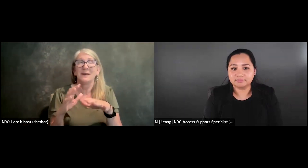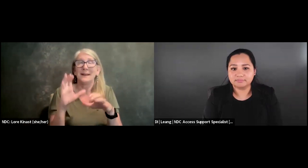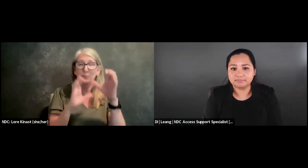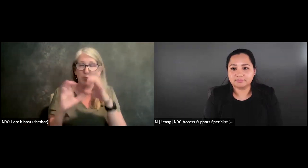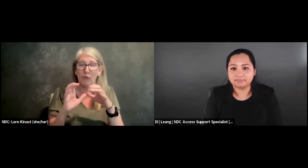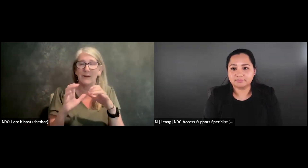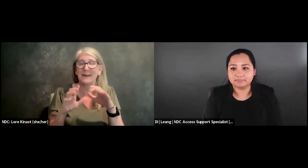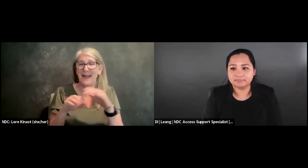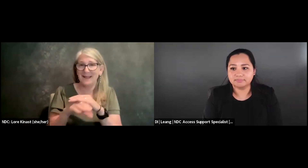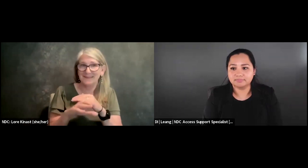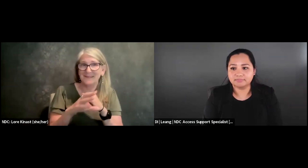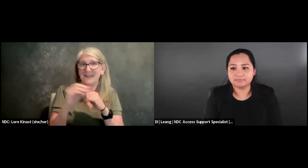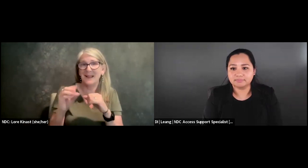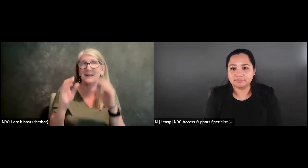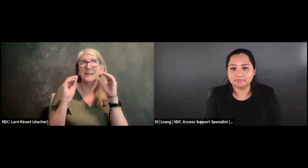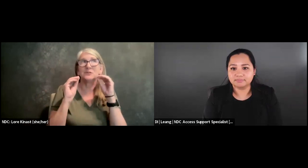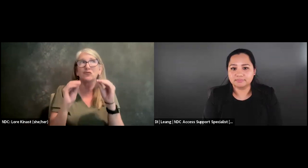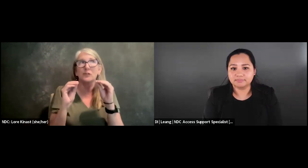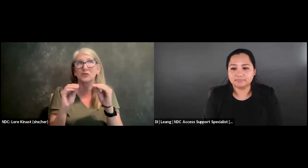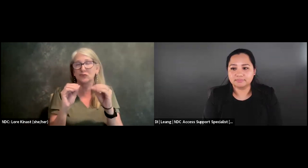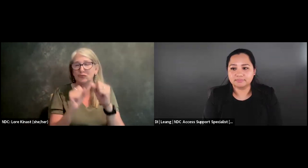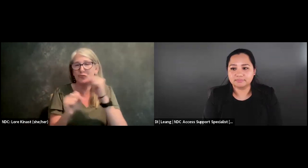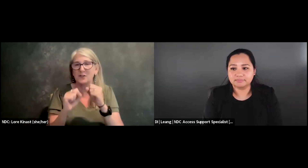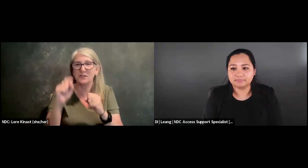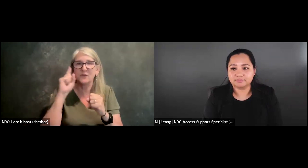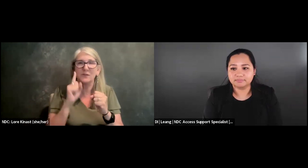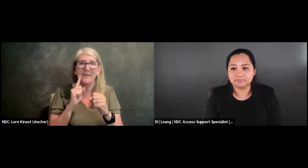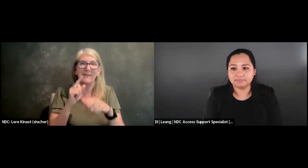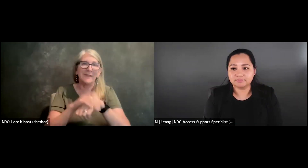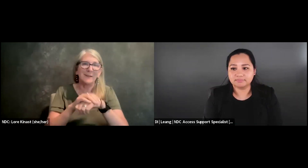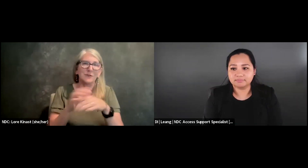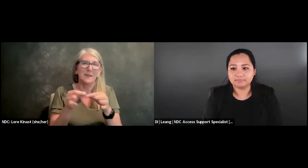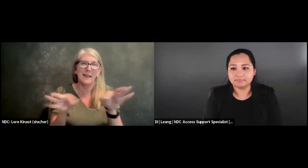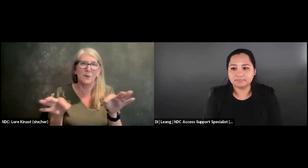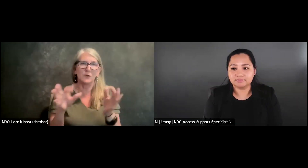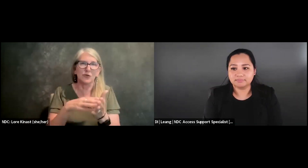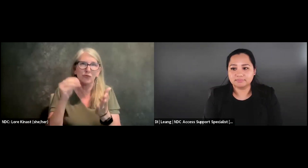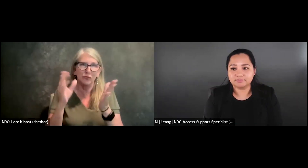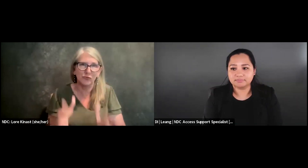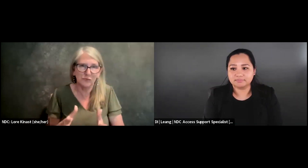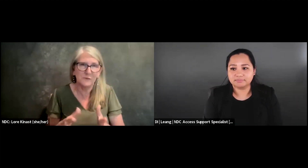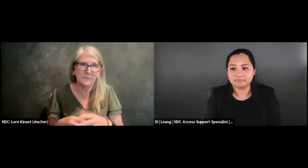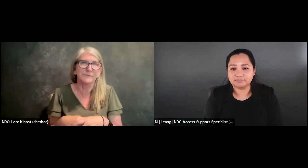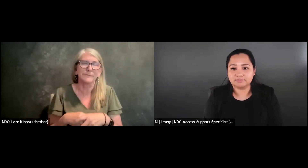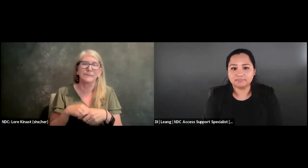exploring access and instructional strategies for deaf English language learners.